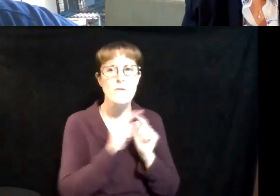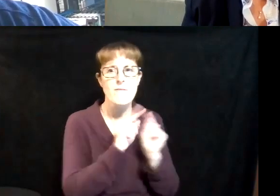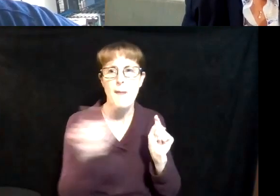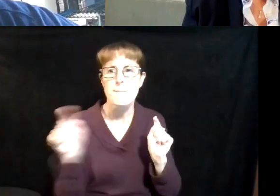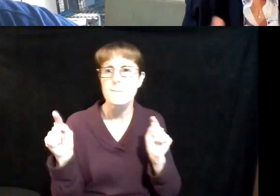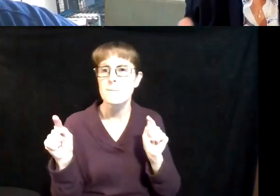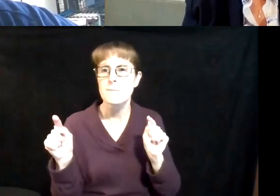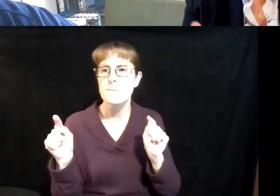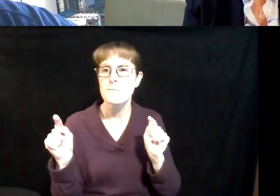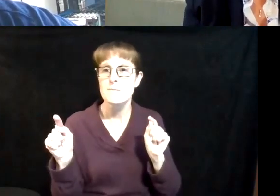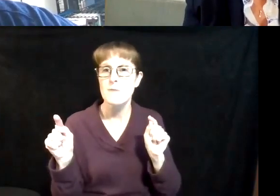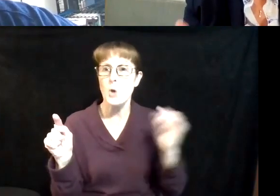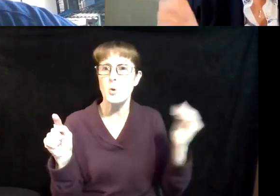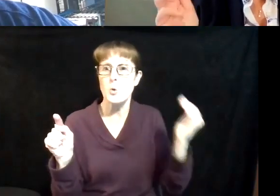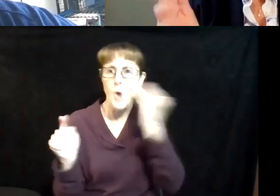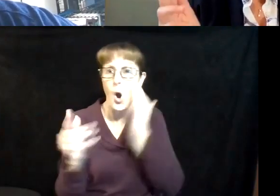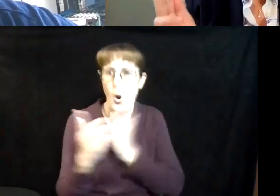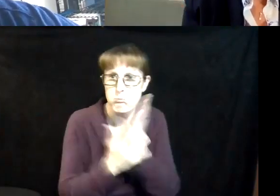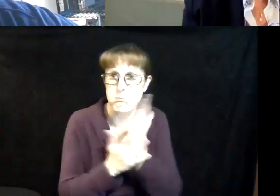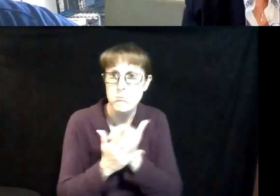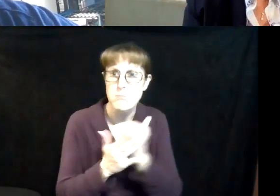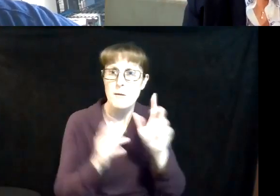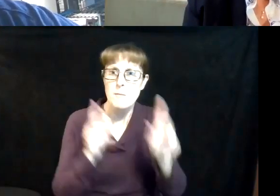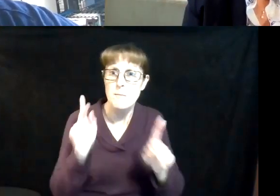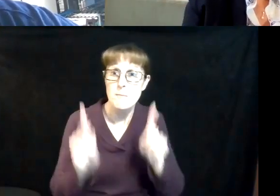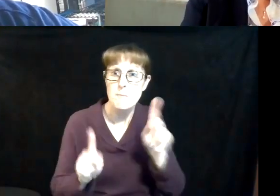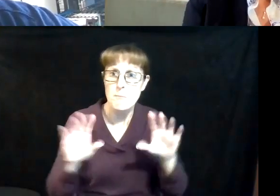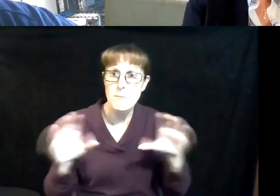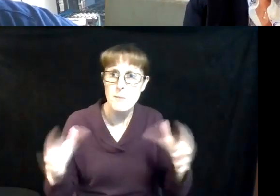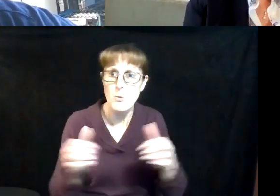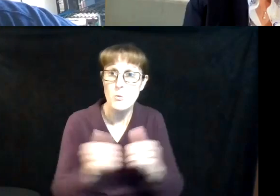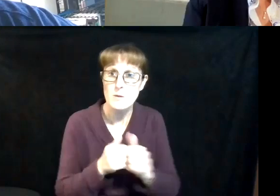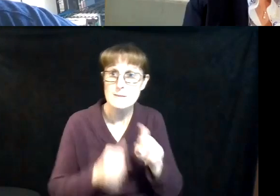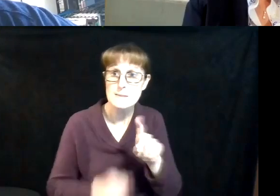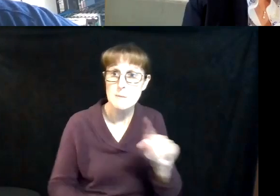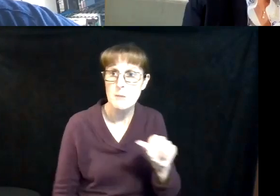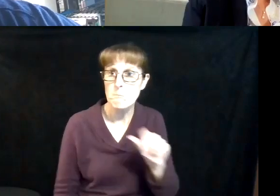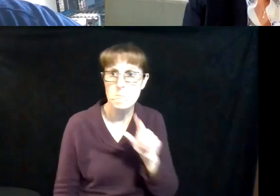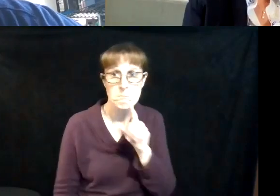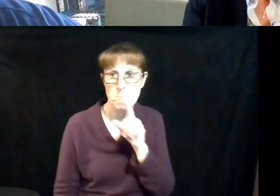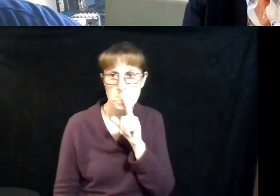think may get it into this othering mode.